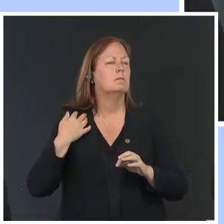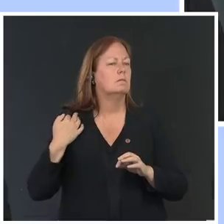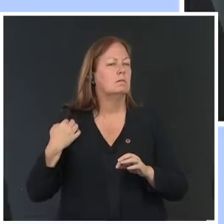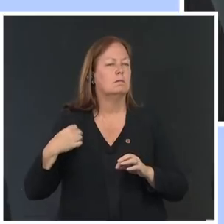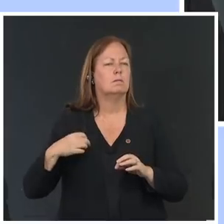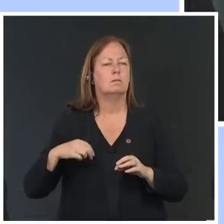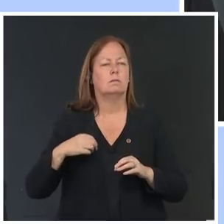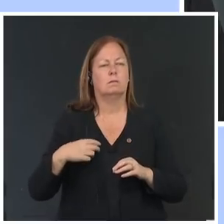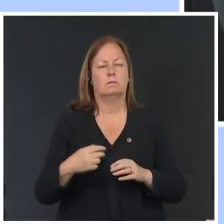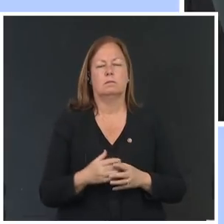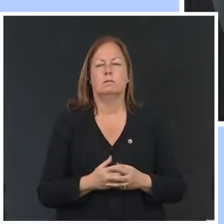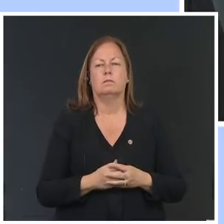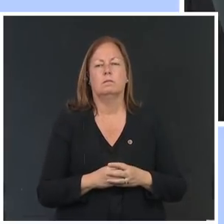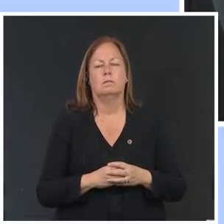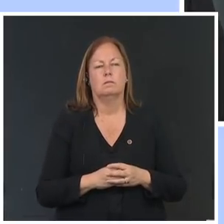of language as a resource.